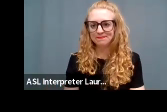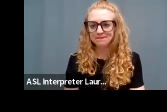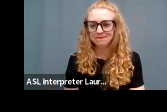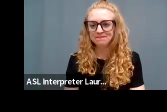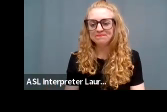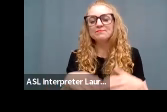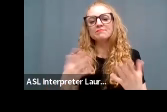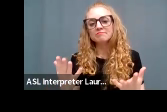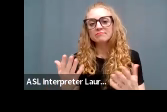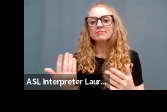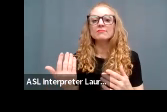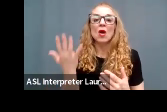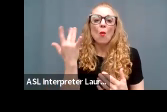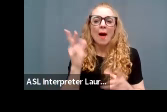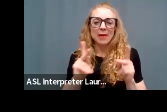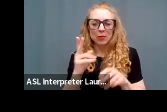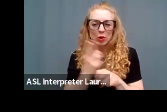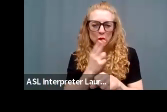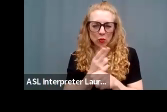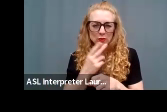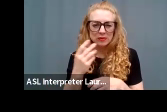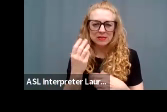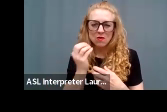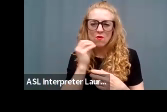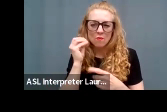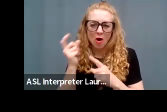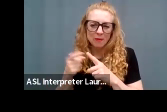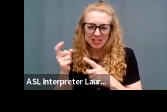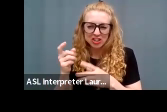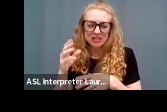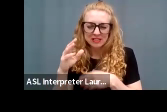do people use home automation in the disabled and elderly adult communities well a heightened sense